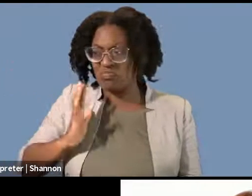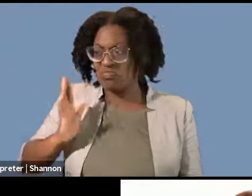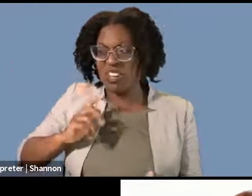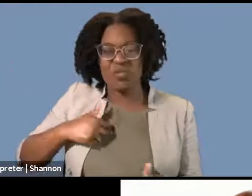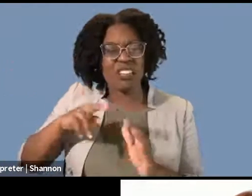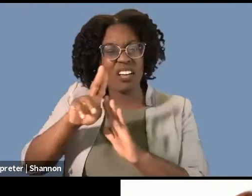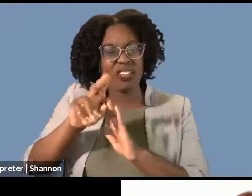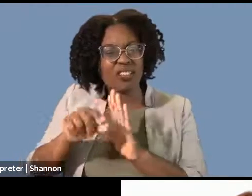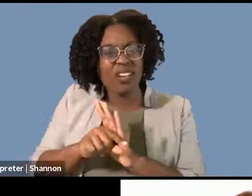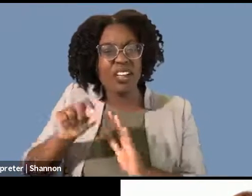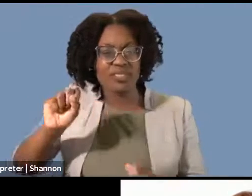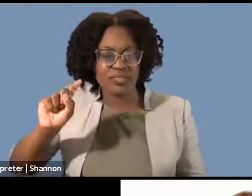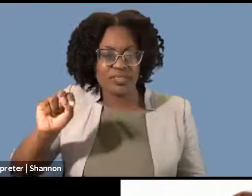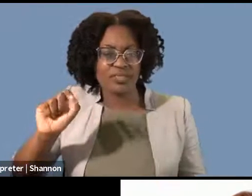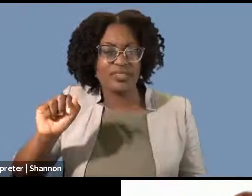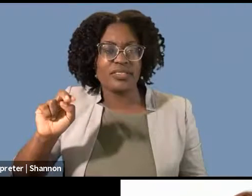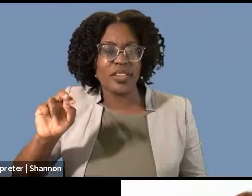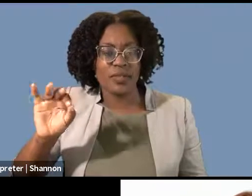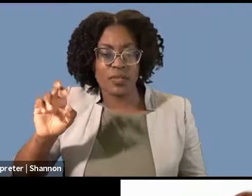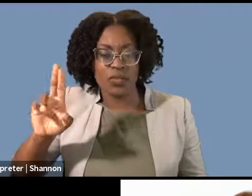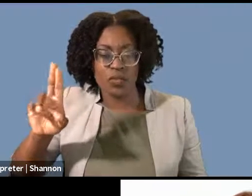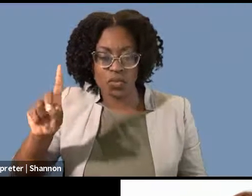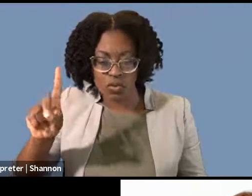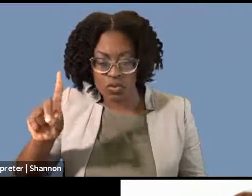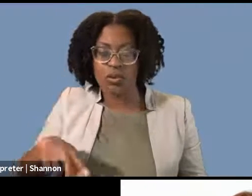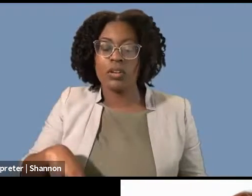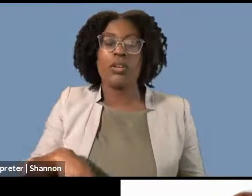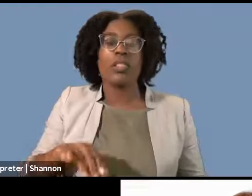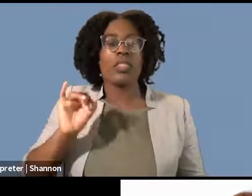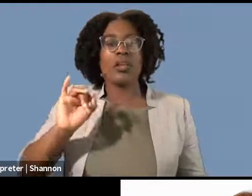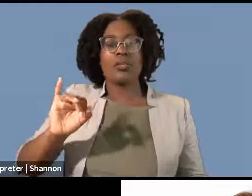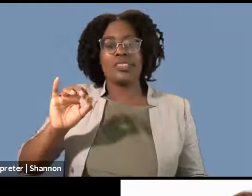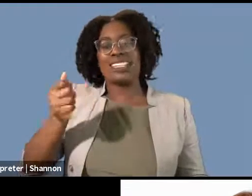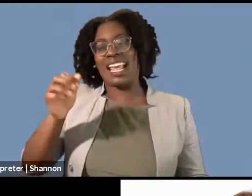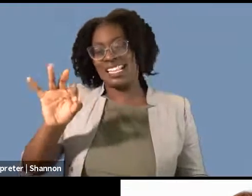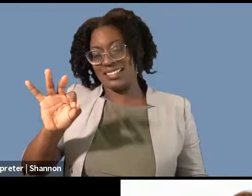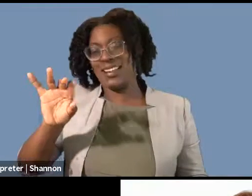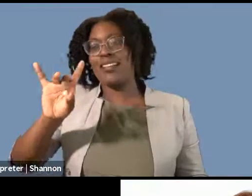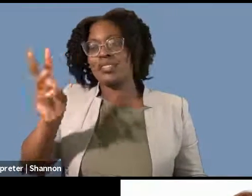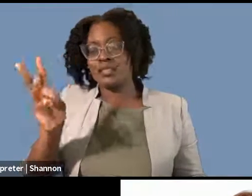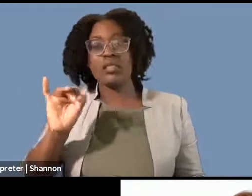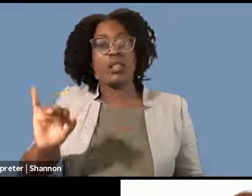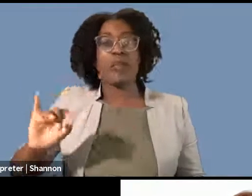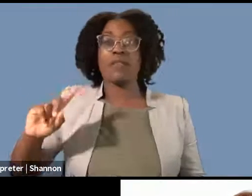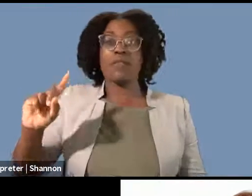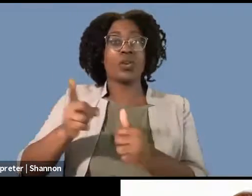first introduction to the racialized issues happening in France. If you have been reading